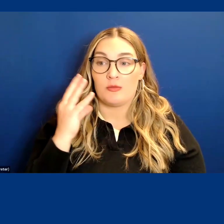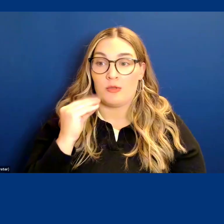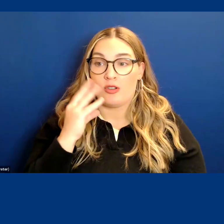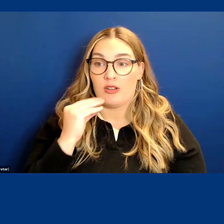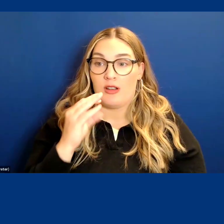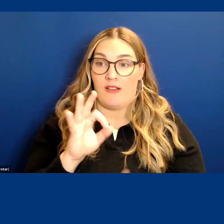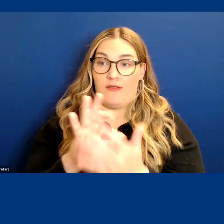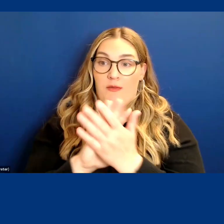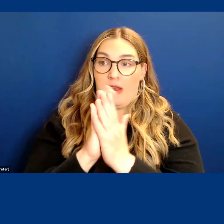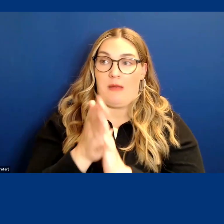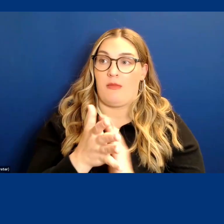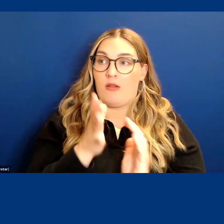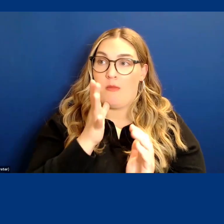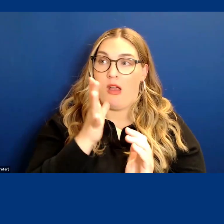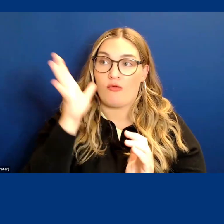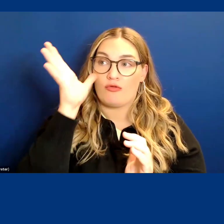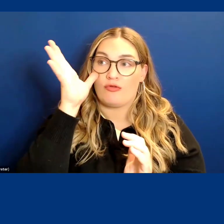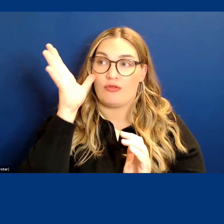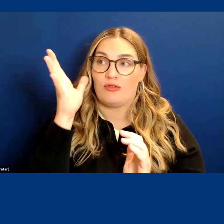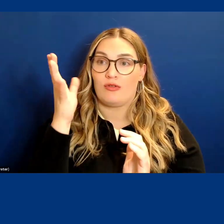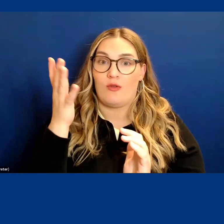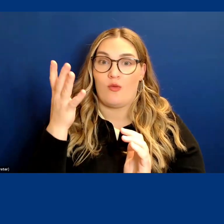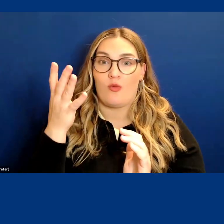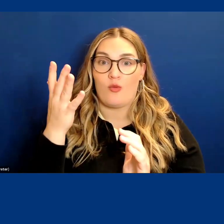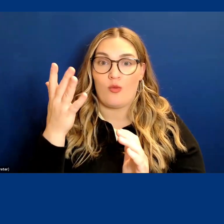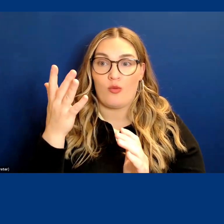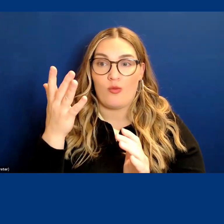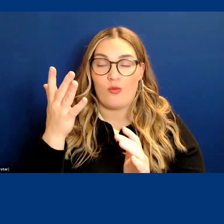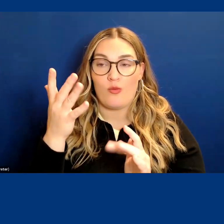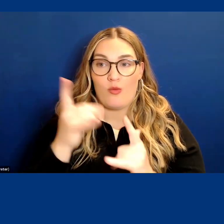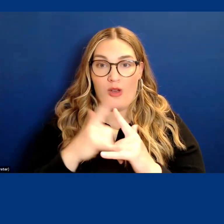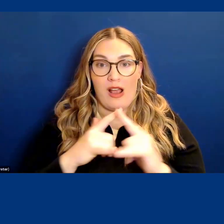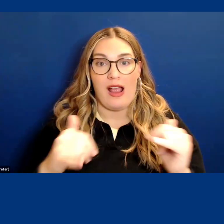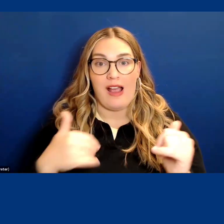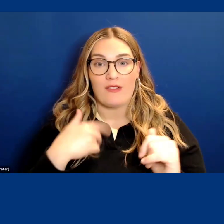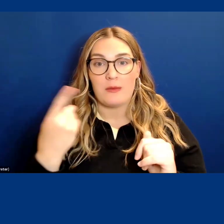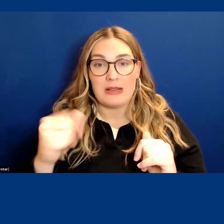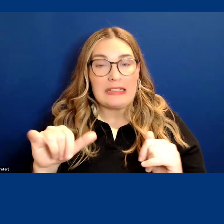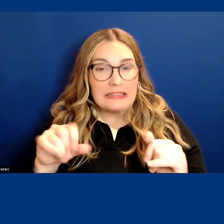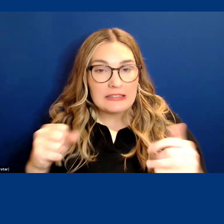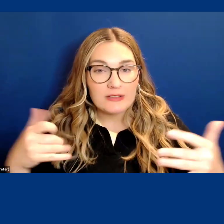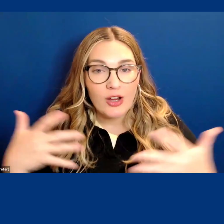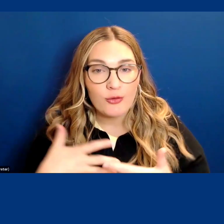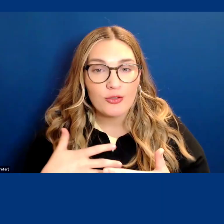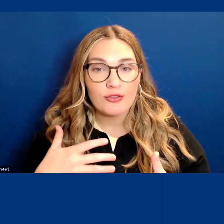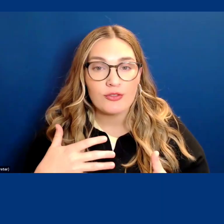while I have a disability, scary and amazing.